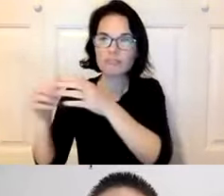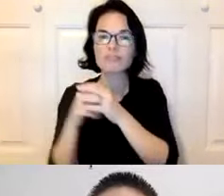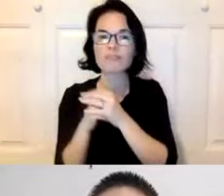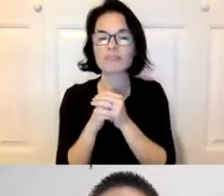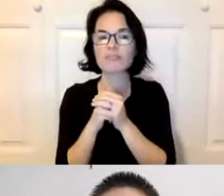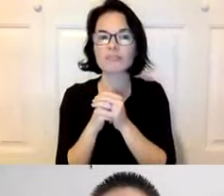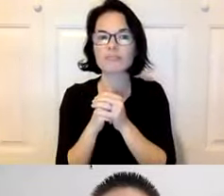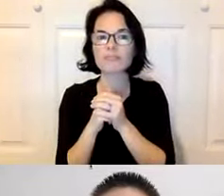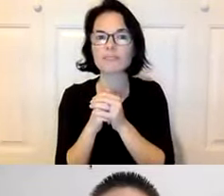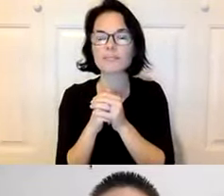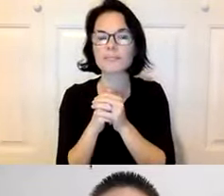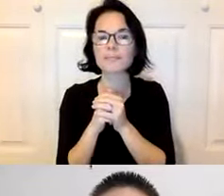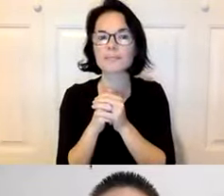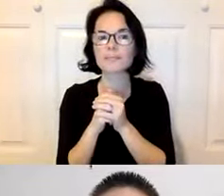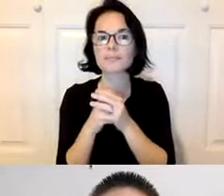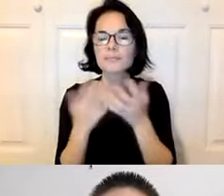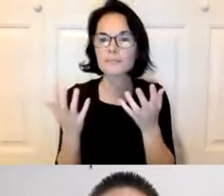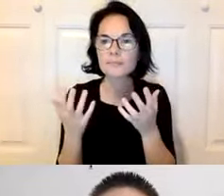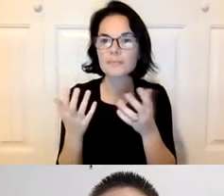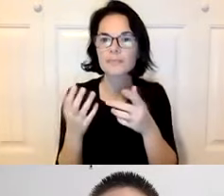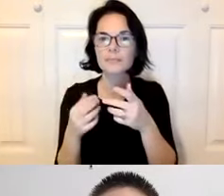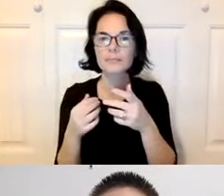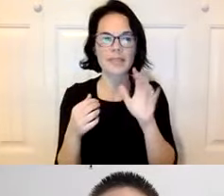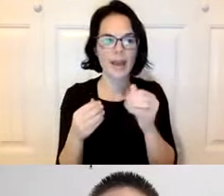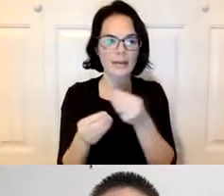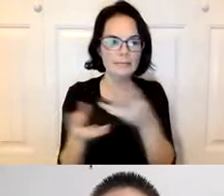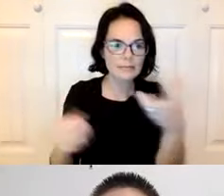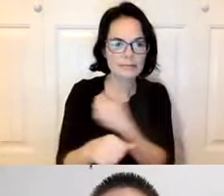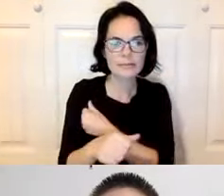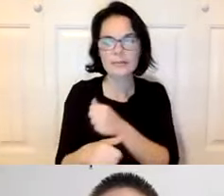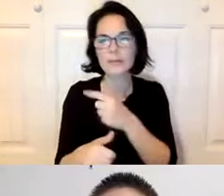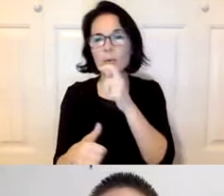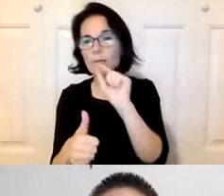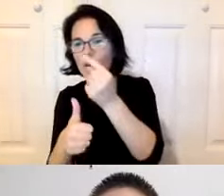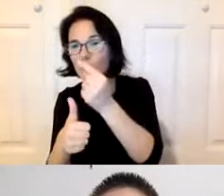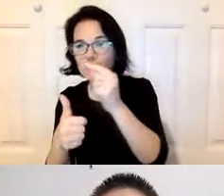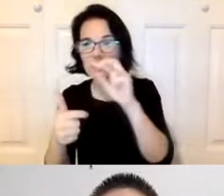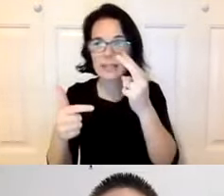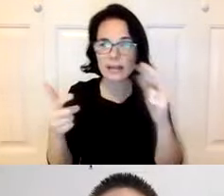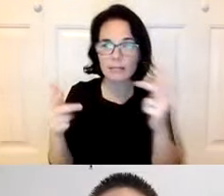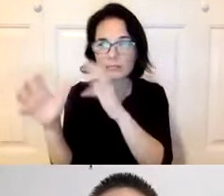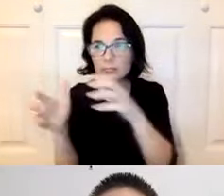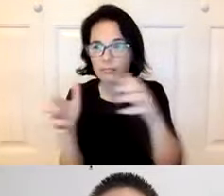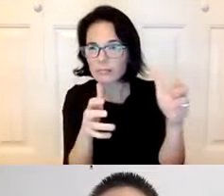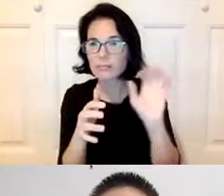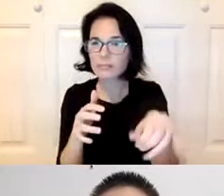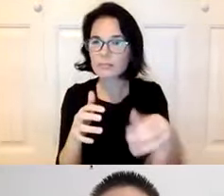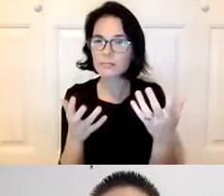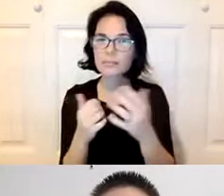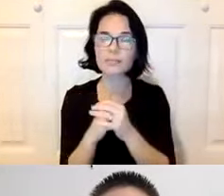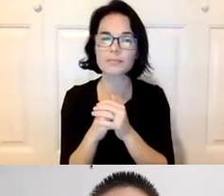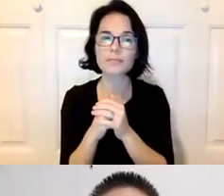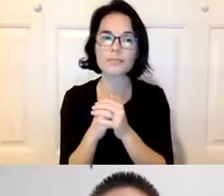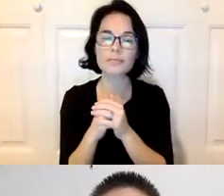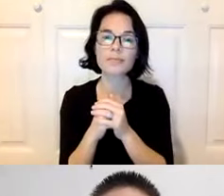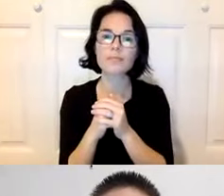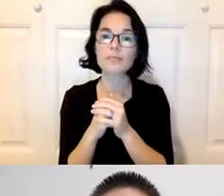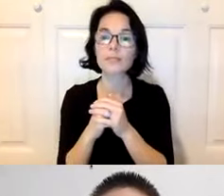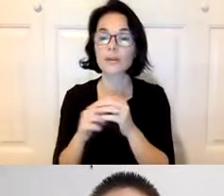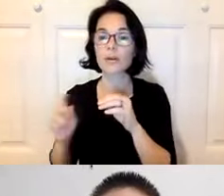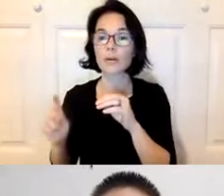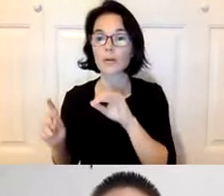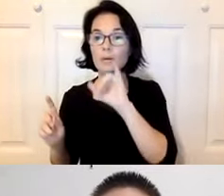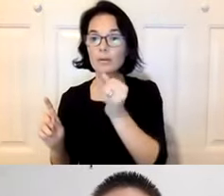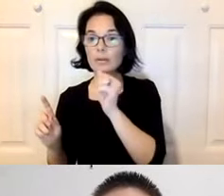who will be getting the vaccine first. So this is in addition to what Até Janette shared.